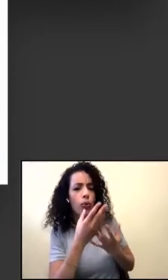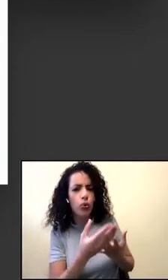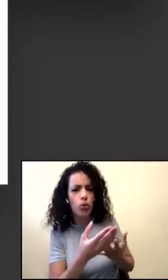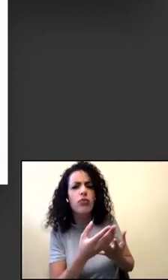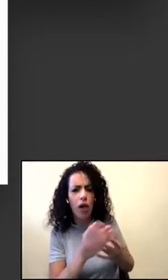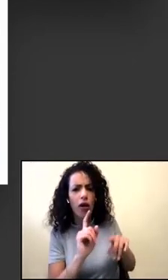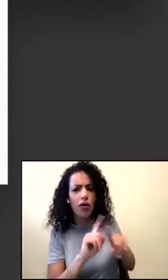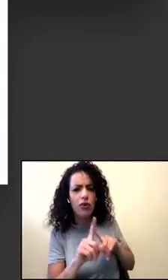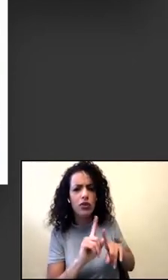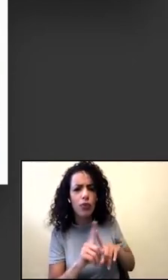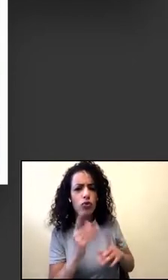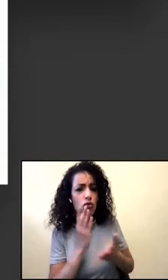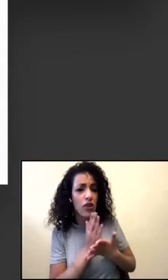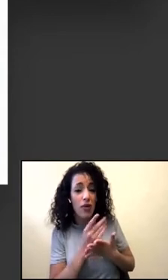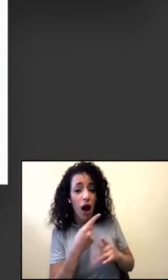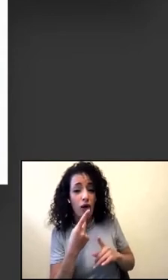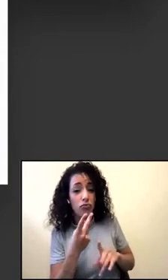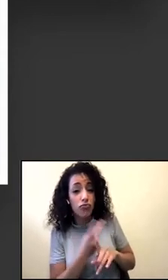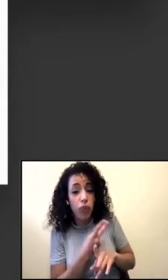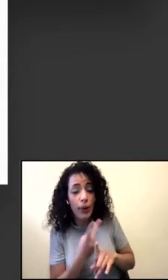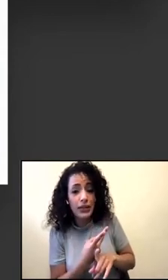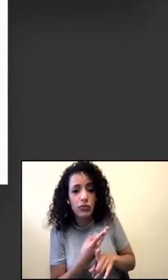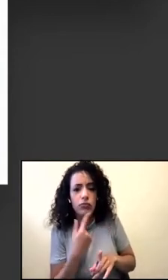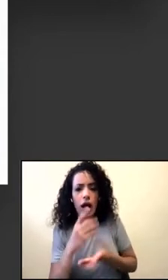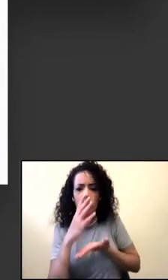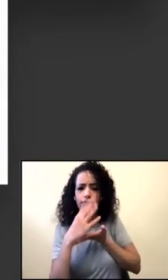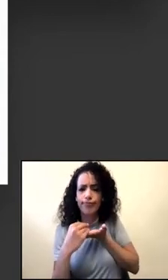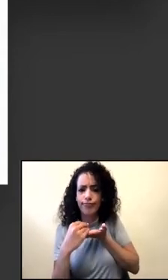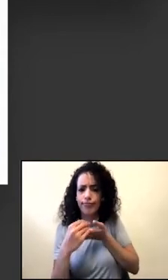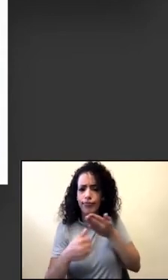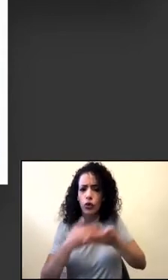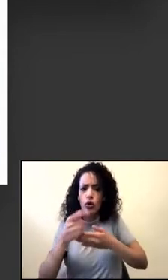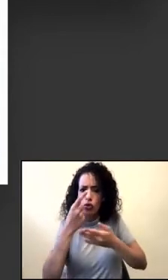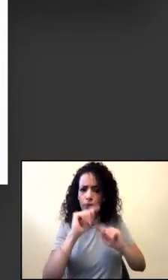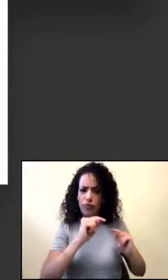echoing, but I think you know, with recording our stories, it is resisting a kind of erasure. And I